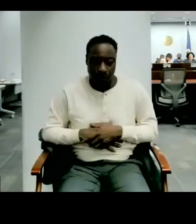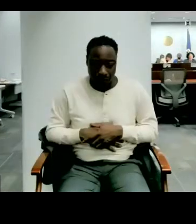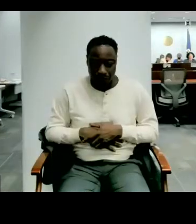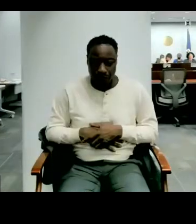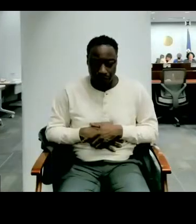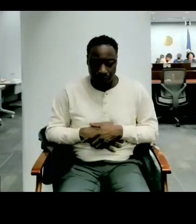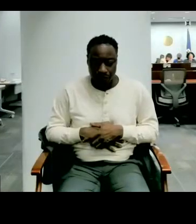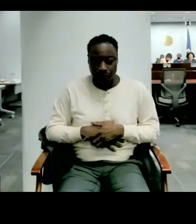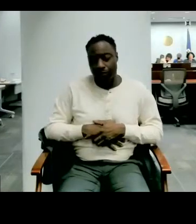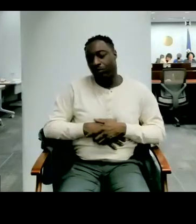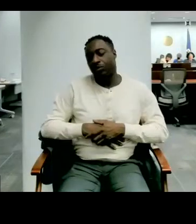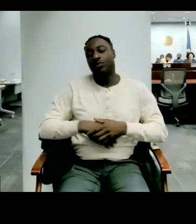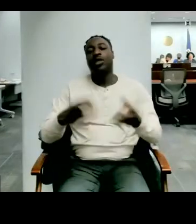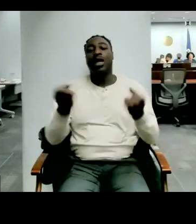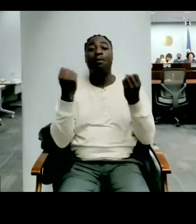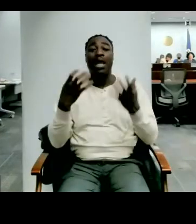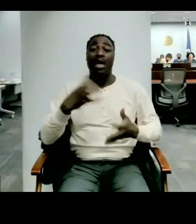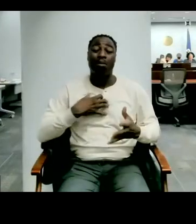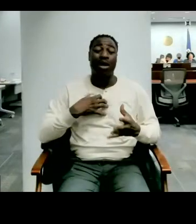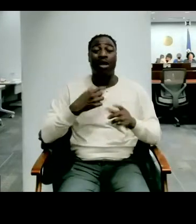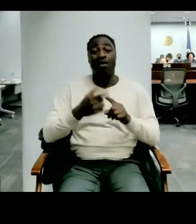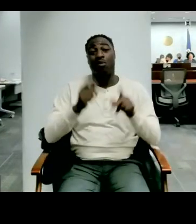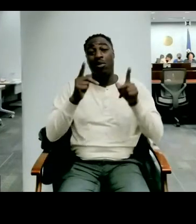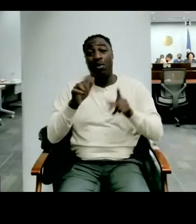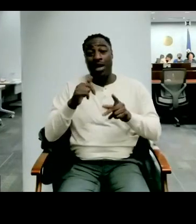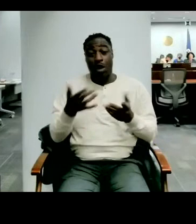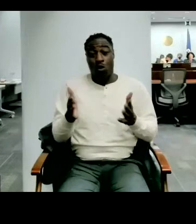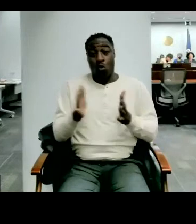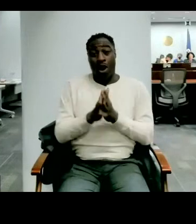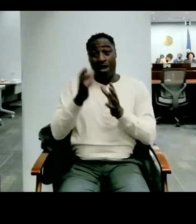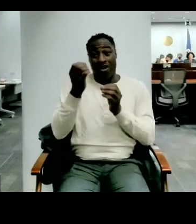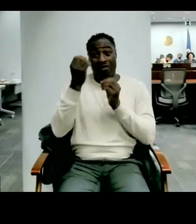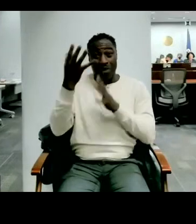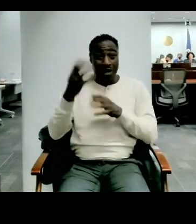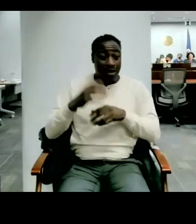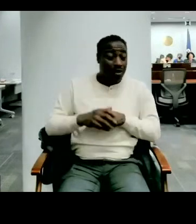And there is a lot of complains on people request of information being filed by the Board is a